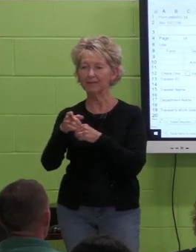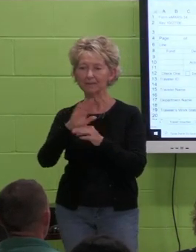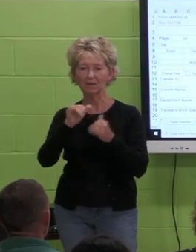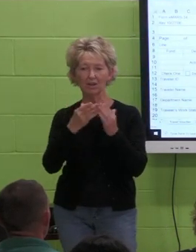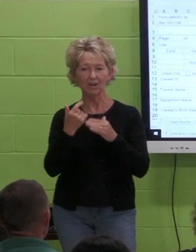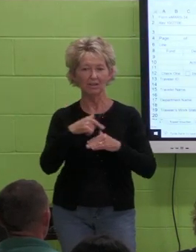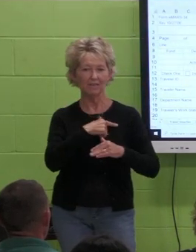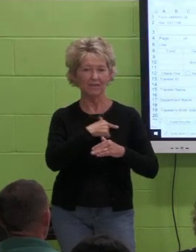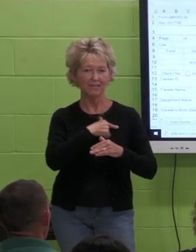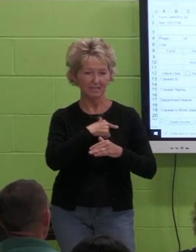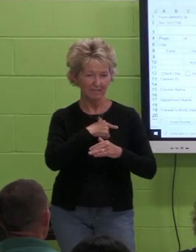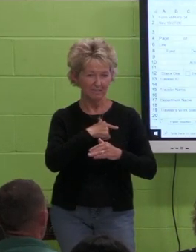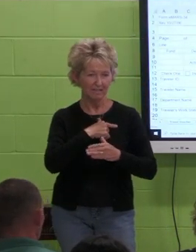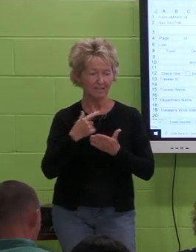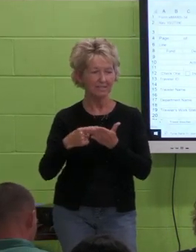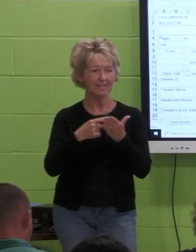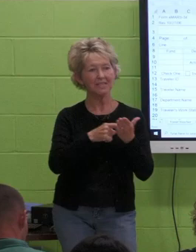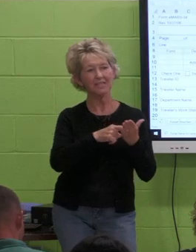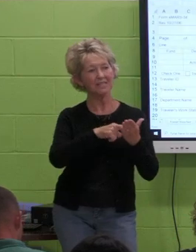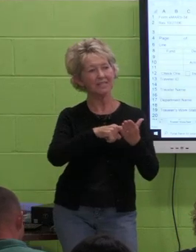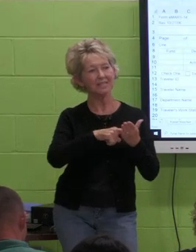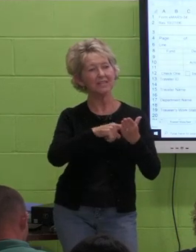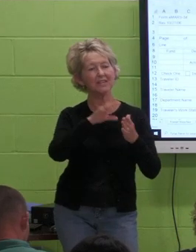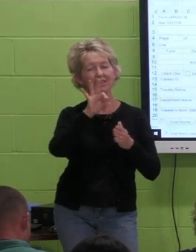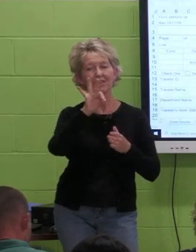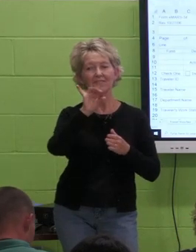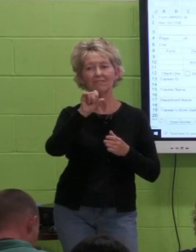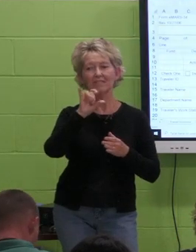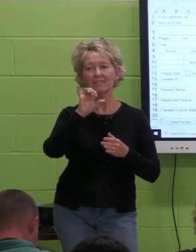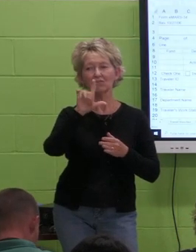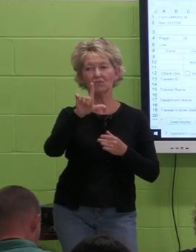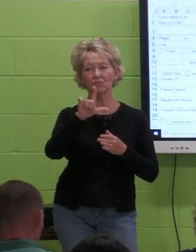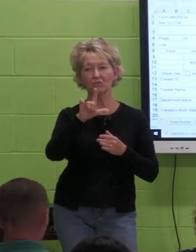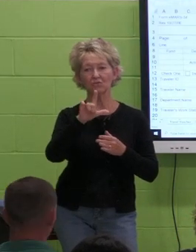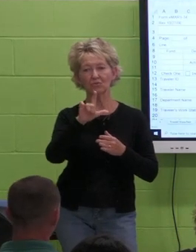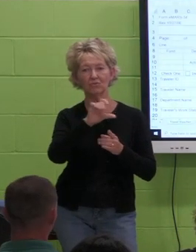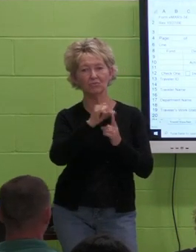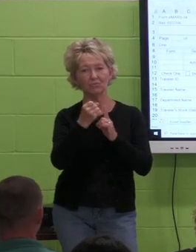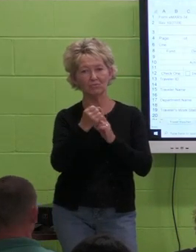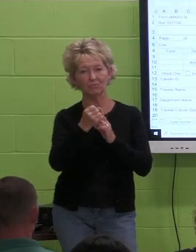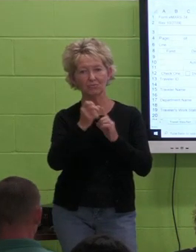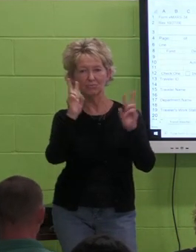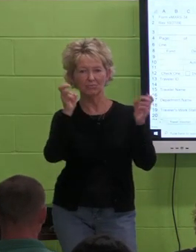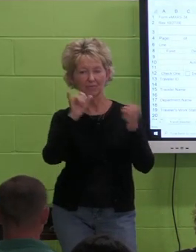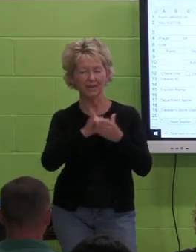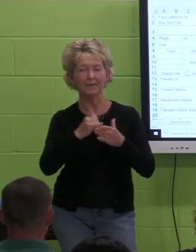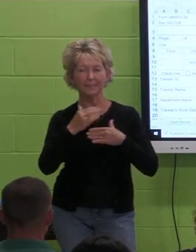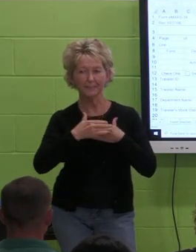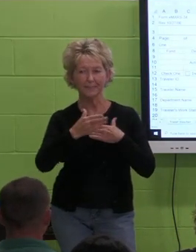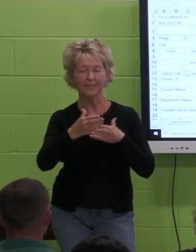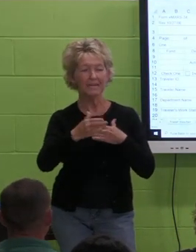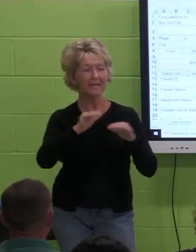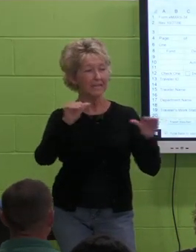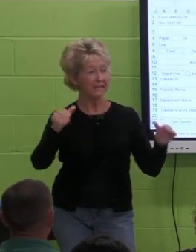talking about um fiscal matters moving forward so the so introductions I know you a lot of you have